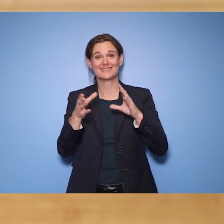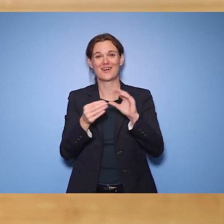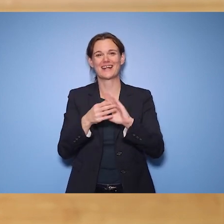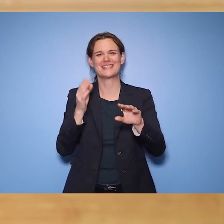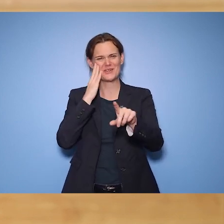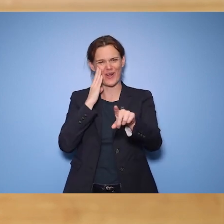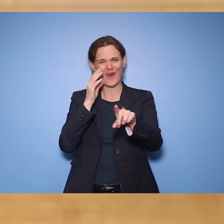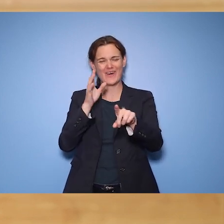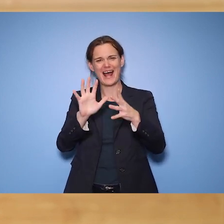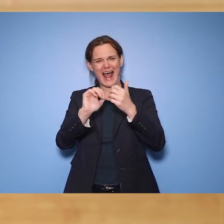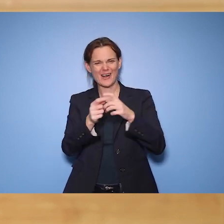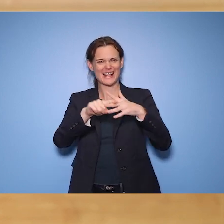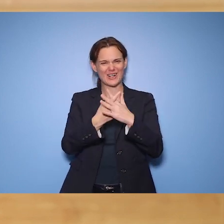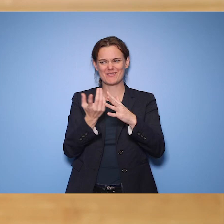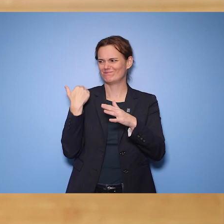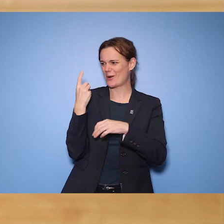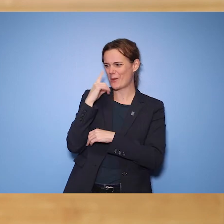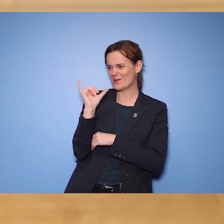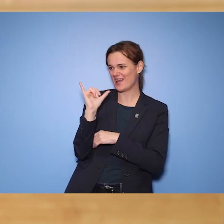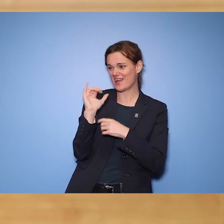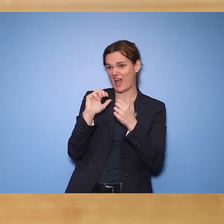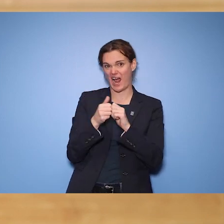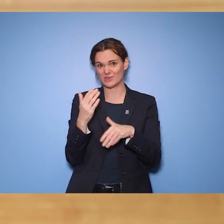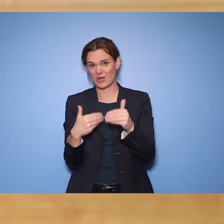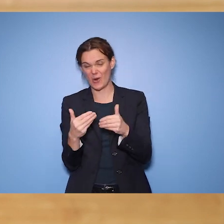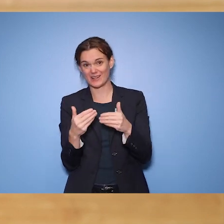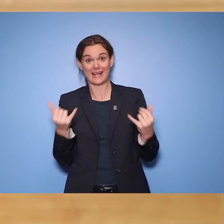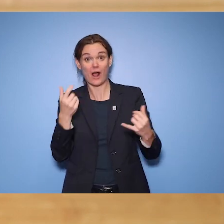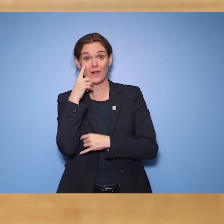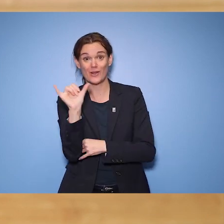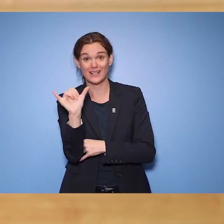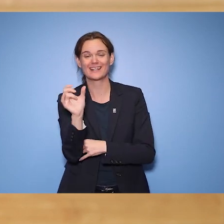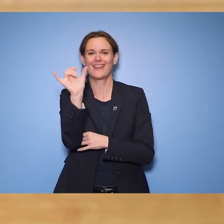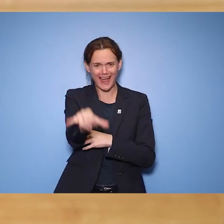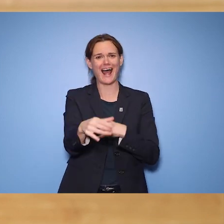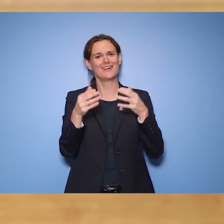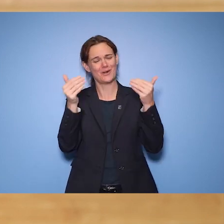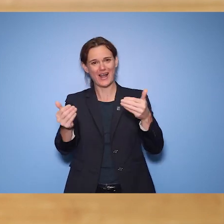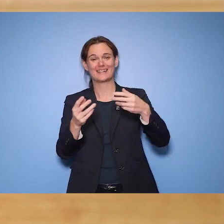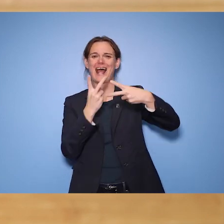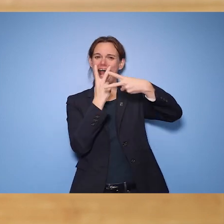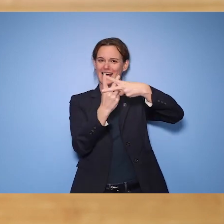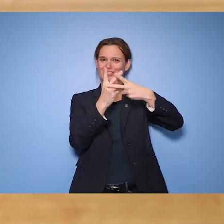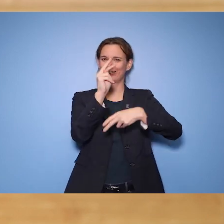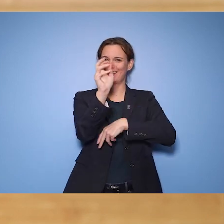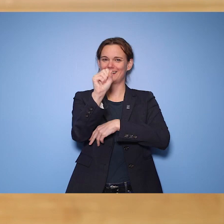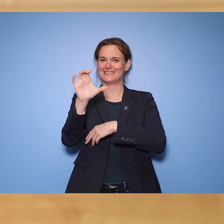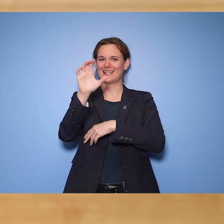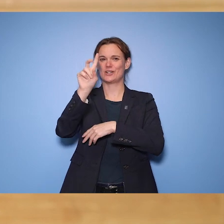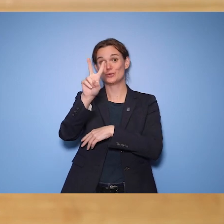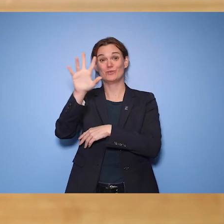how it started, how it's going on our social media channels using the hashtag NSCC25 to